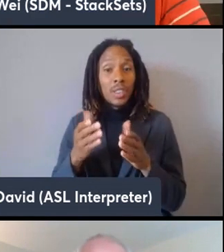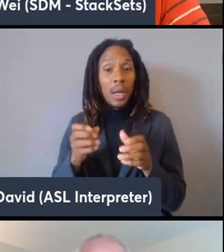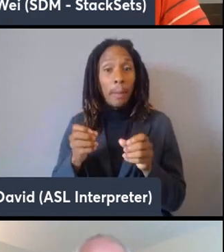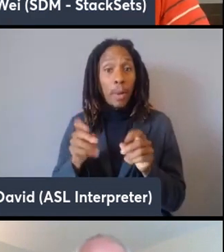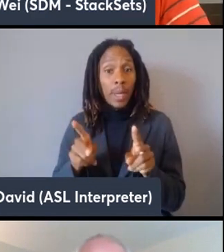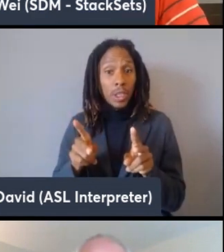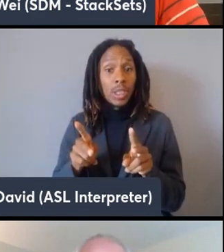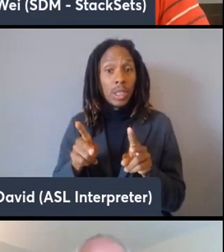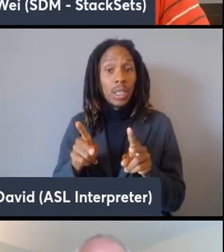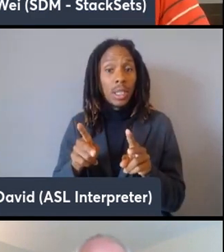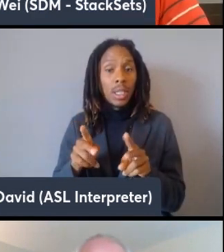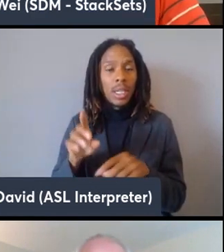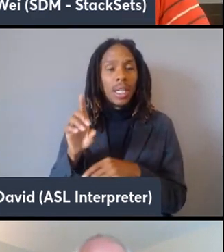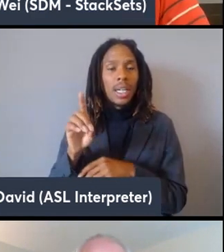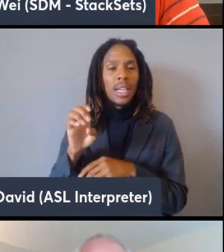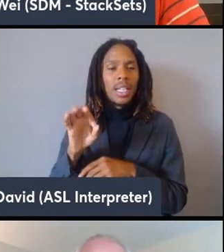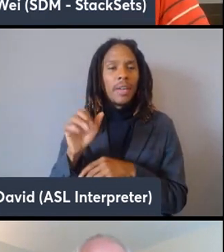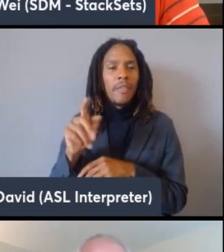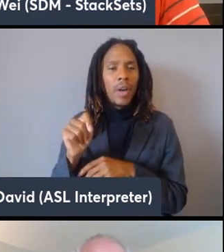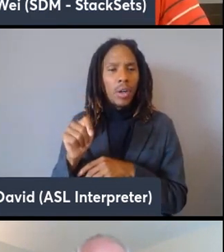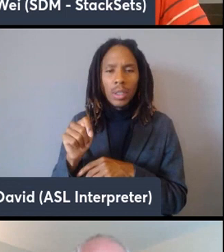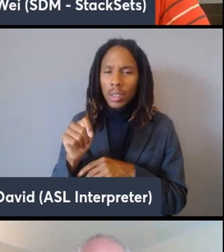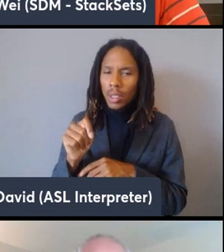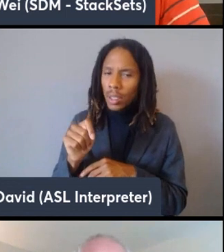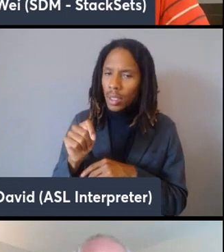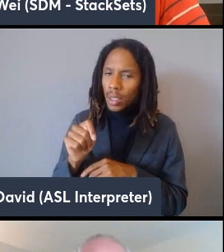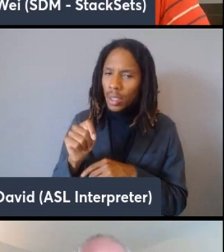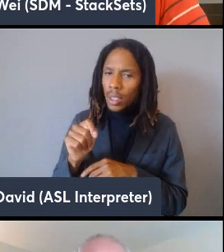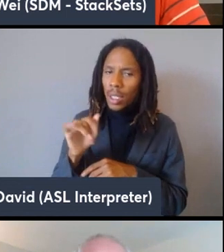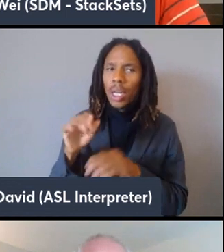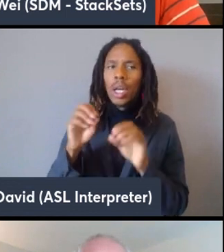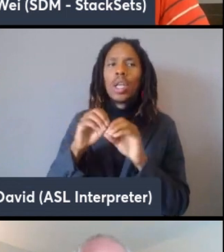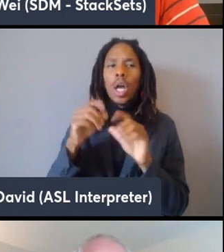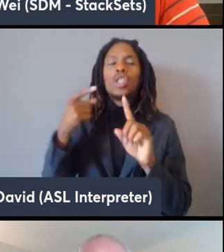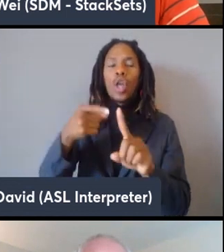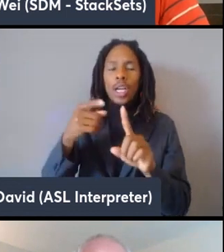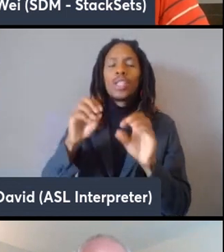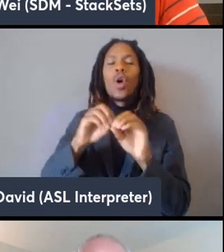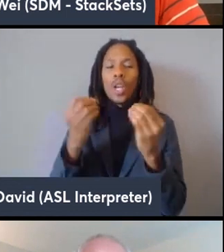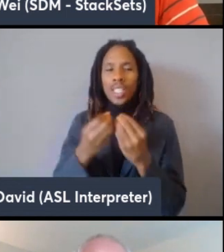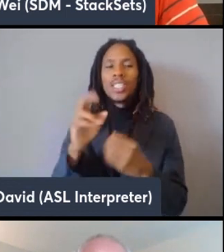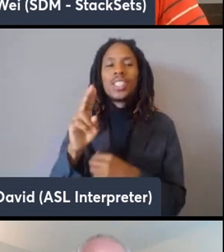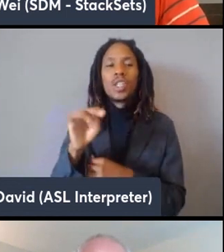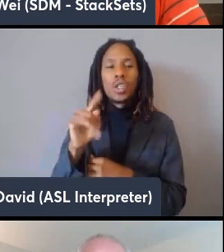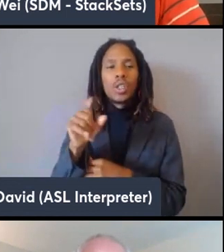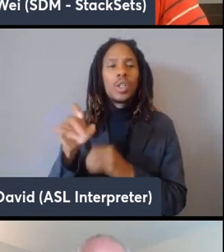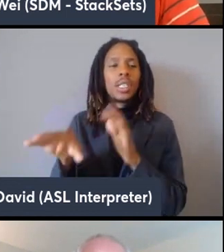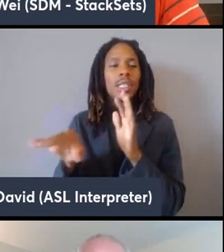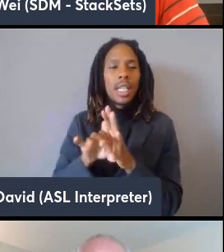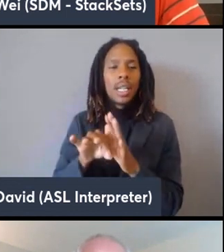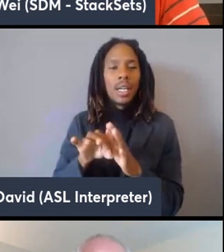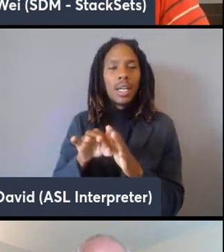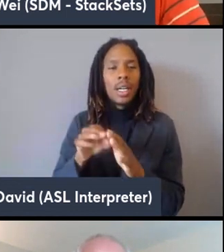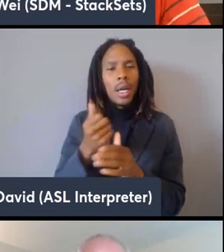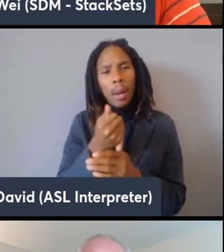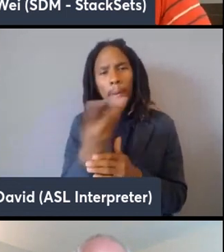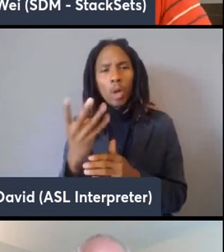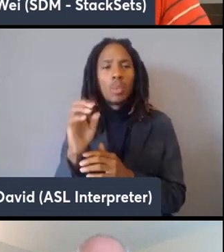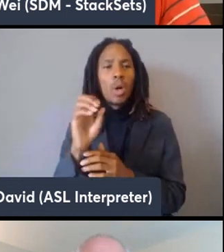the default target is organization units. You can select multiple OU's.